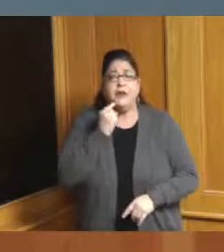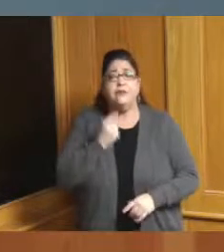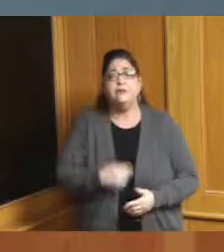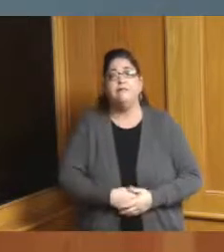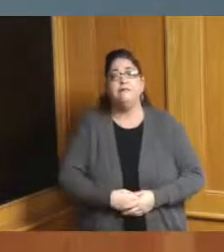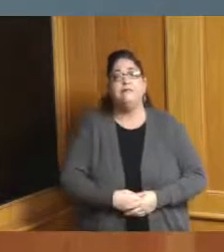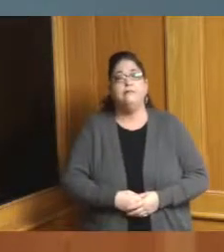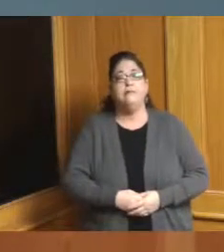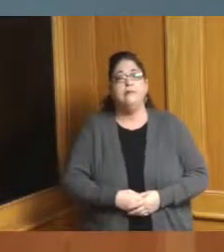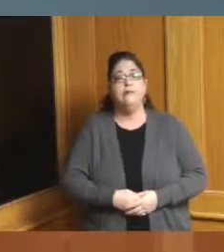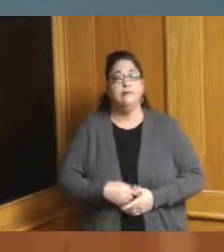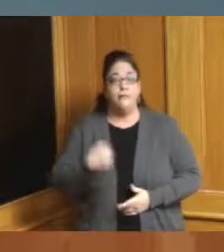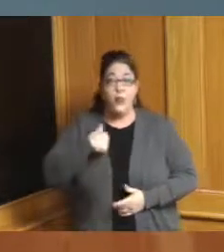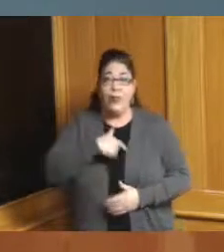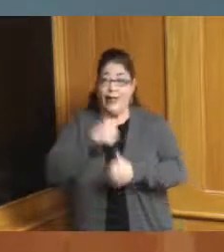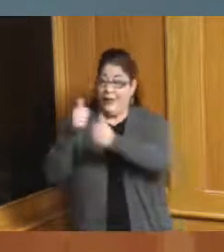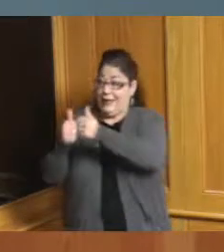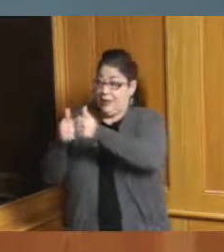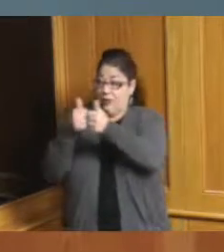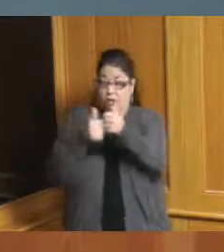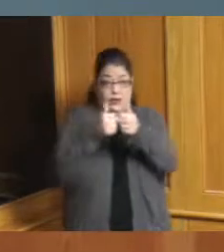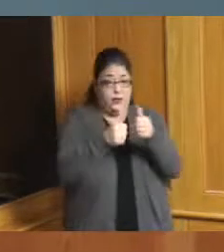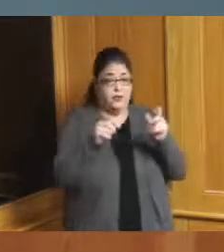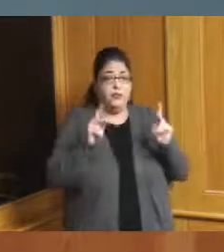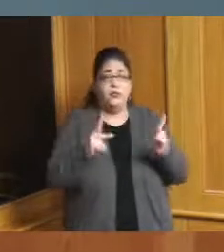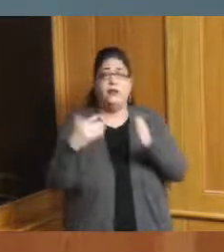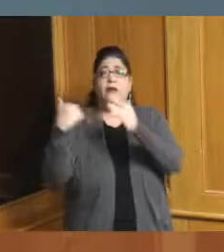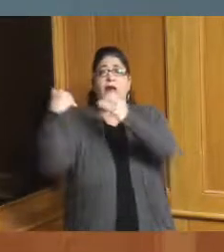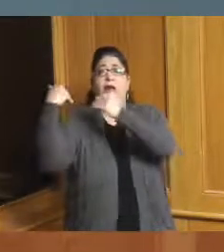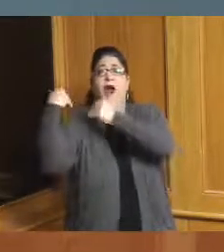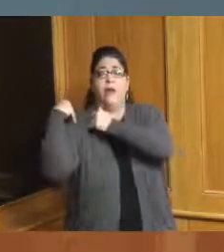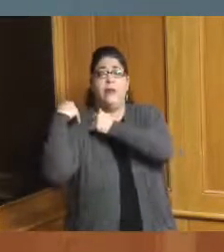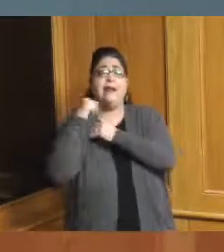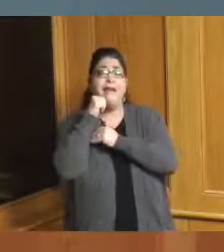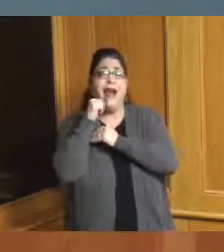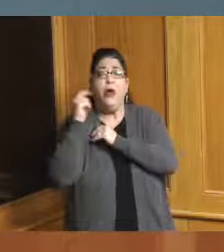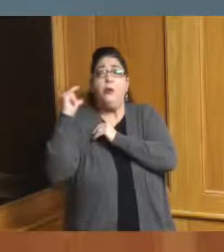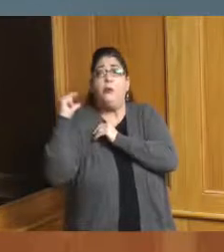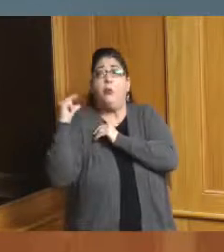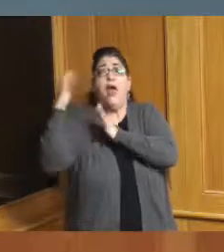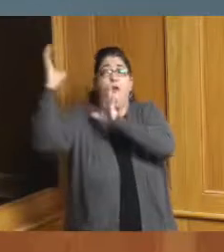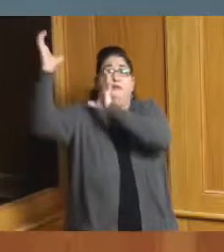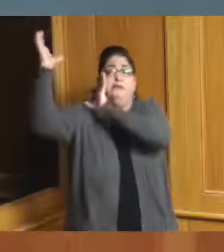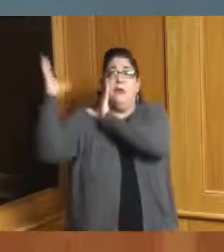the same message we have the obligation and the responsibility to do so as Commissioners